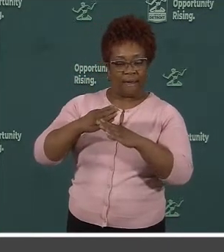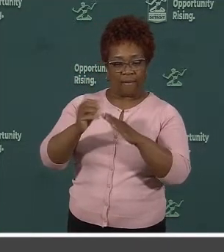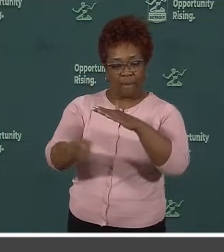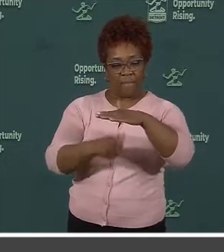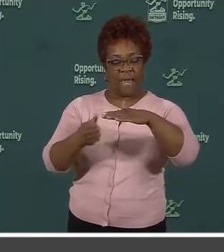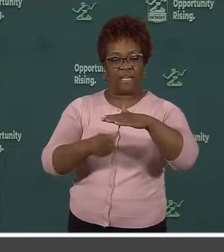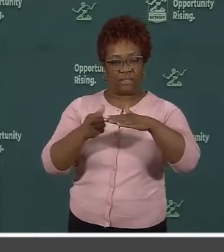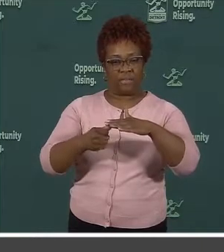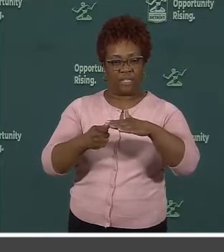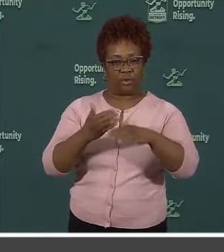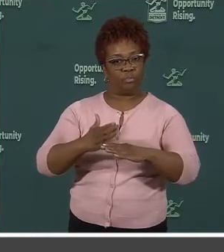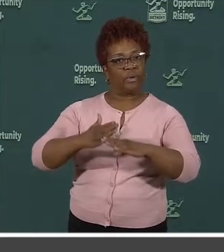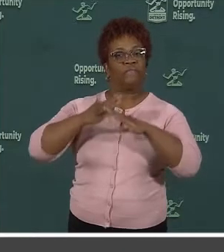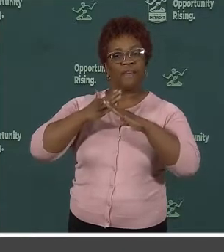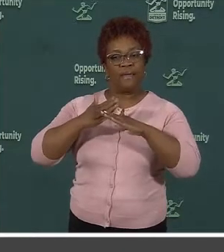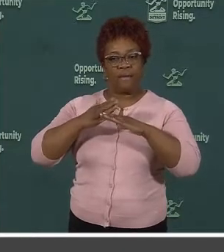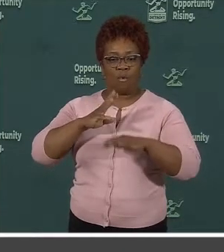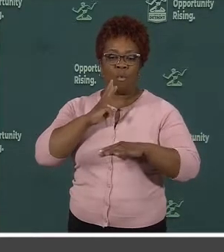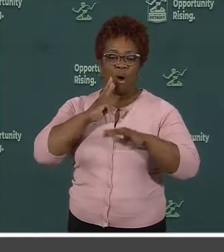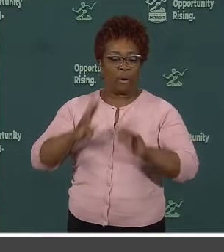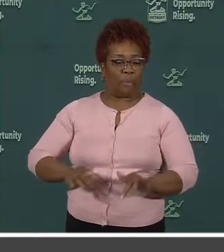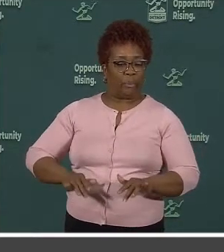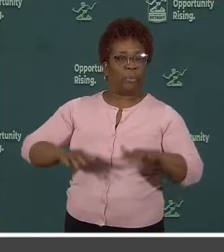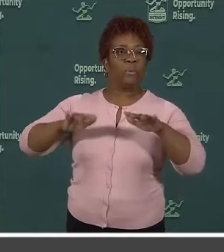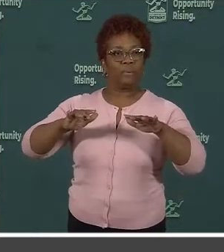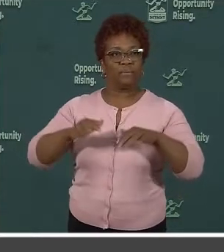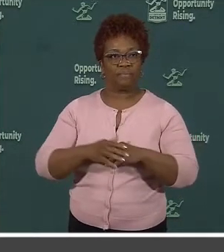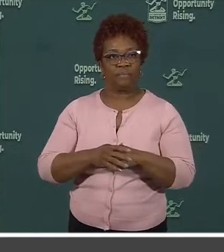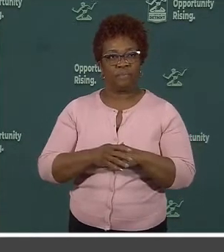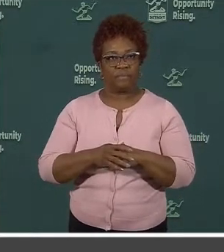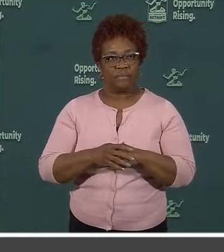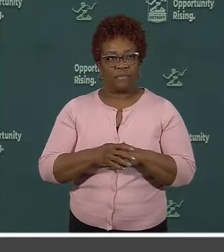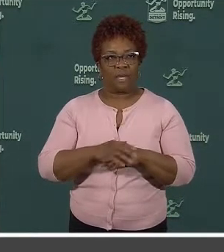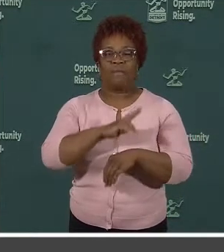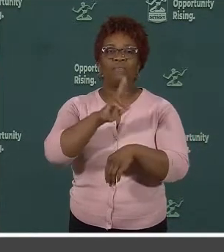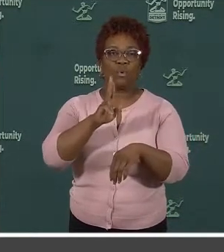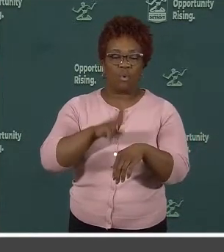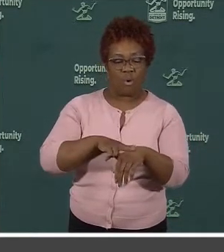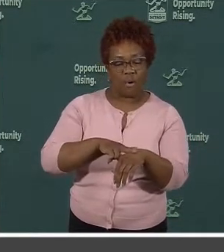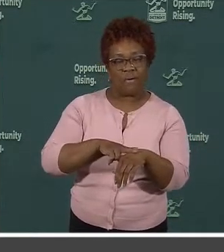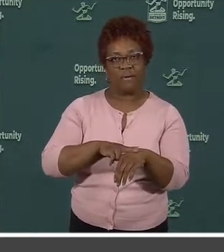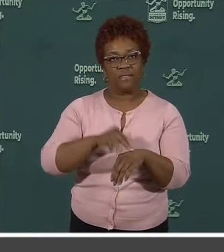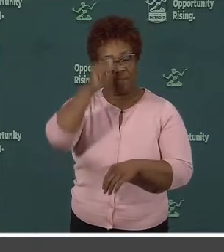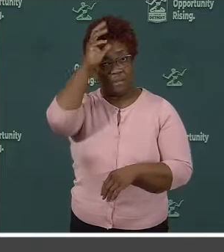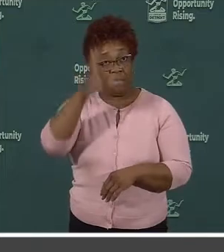FOLKS A LOT OF TIMES DON'T GET THANKED AND OF COURSE THE MEN AND WOMEN OF THE DETROIT POLICE